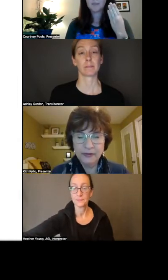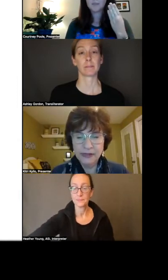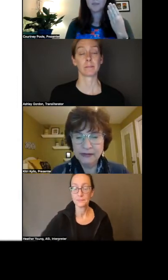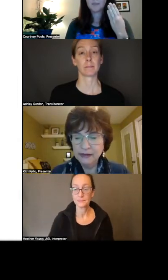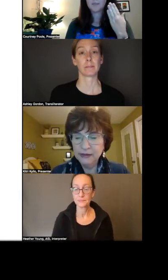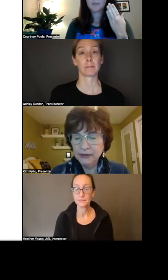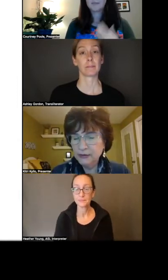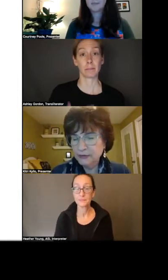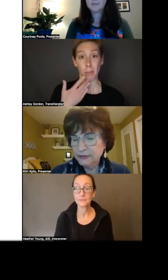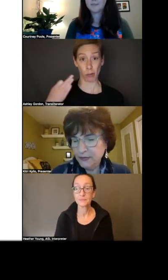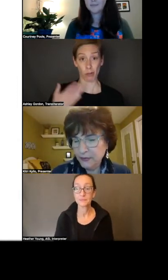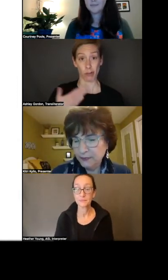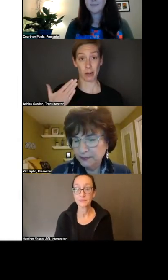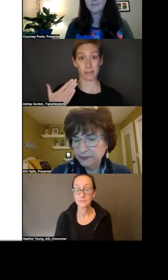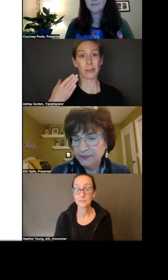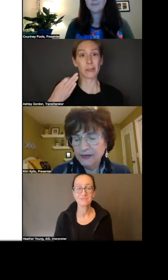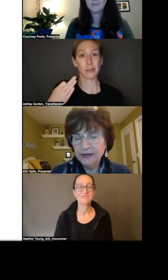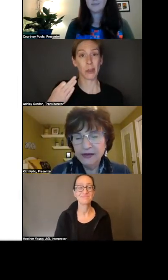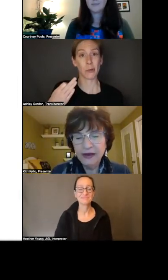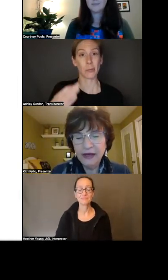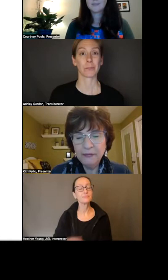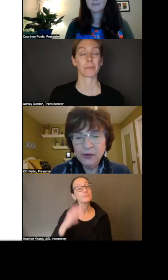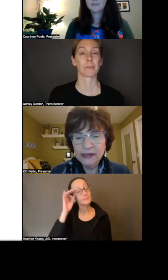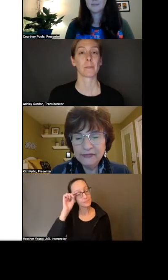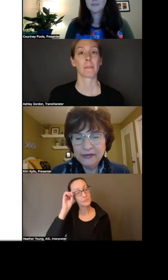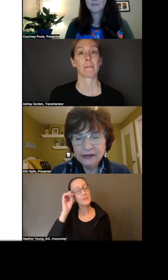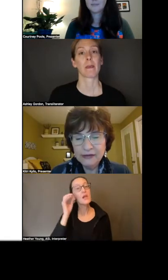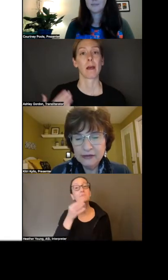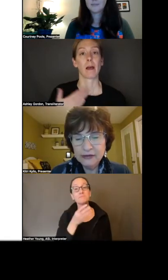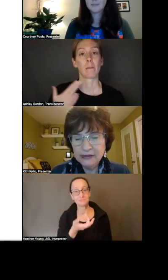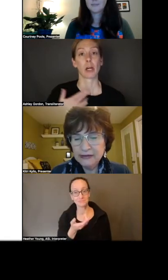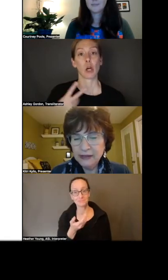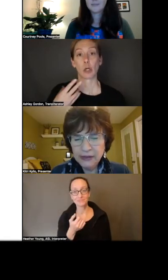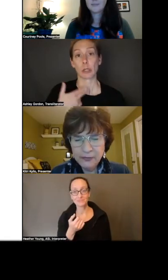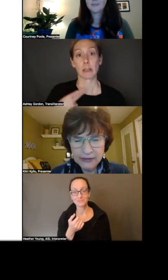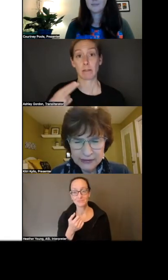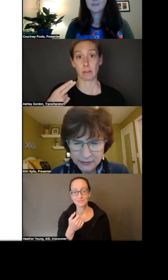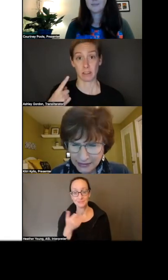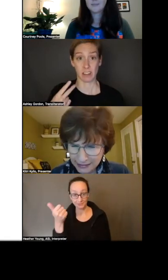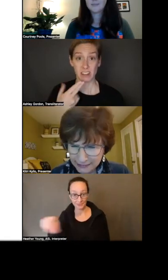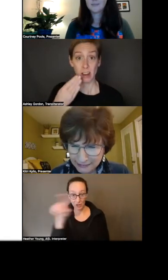All right. So. Does anybody want to see 'em again?